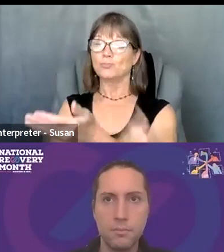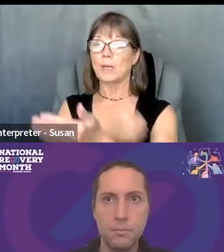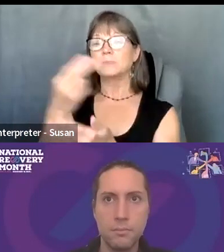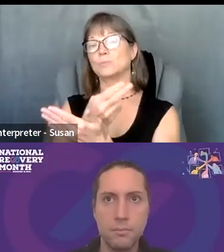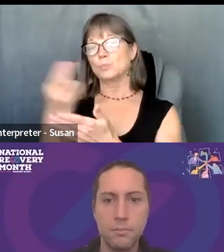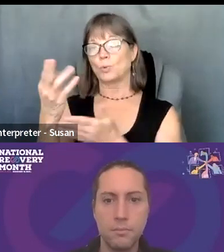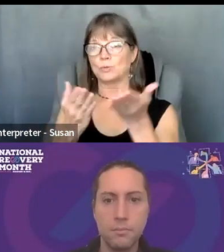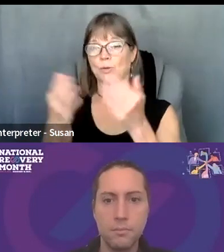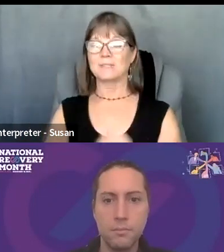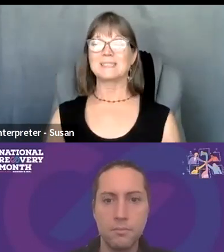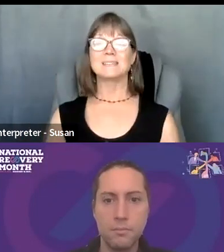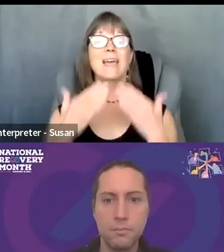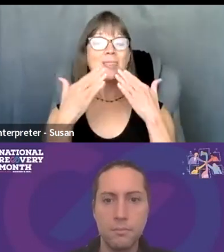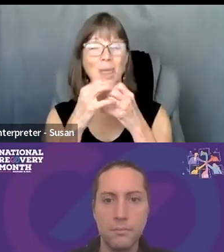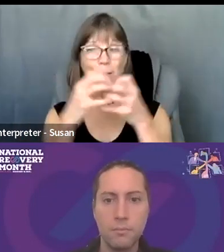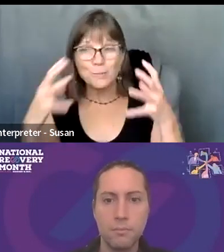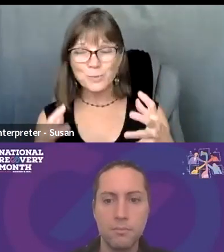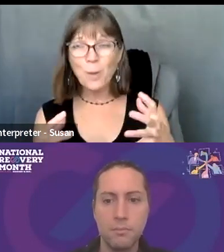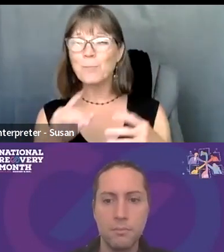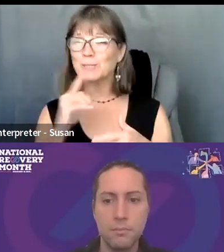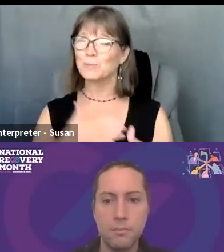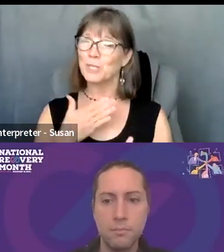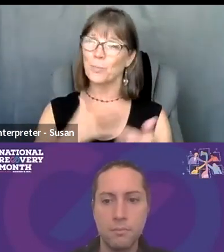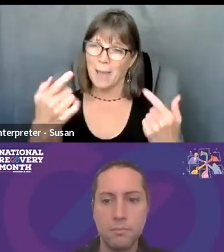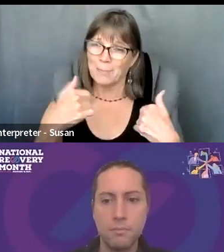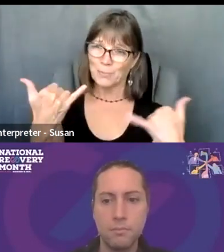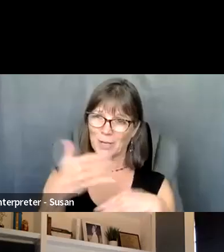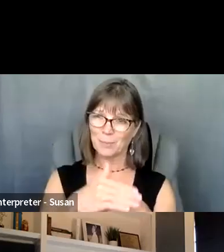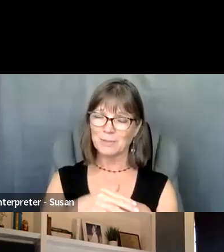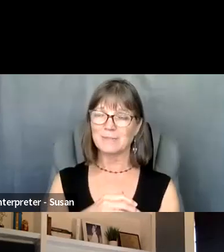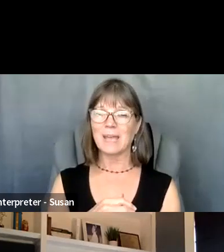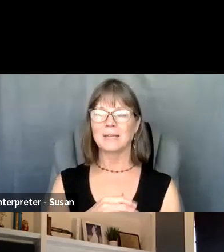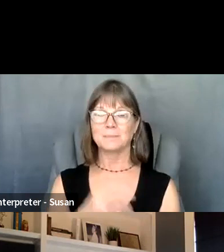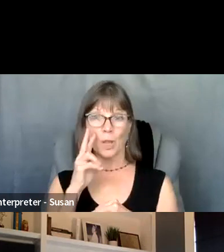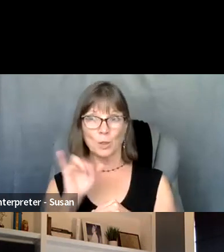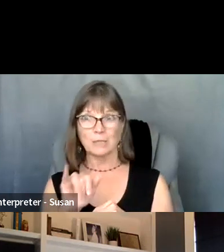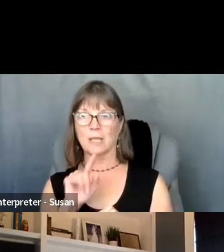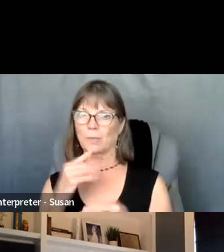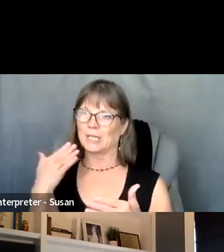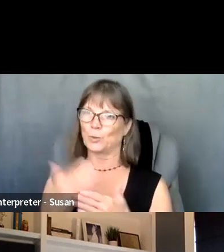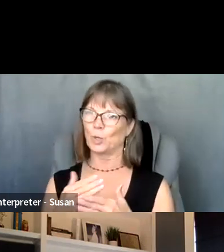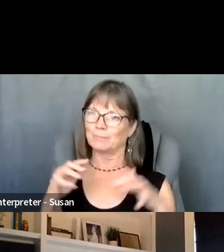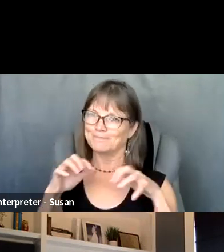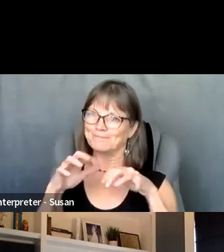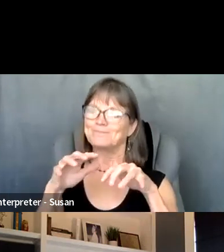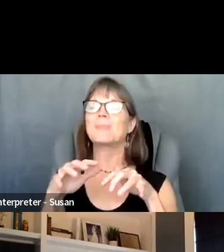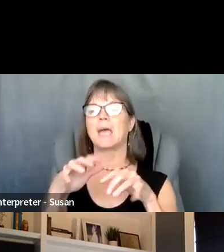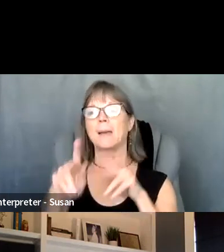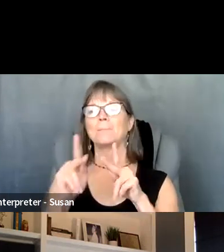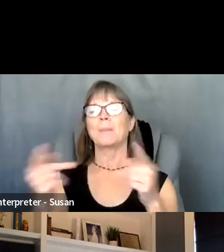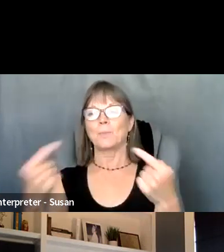Kelly Crosbie (she/her): Thank you so much, Media, and thanks everyone for coming today. Um! Looks like we have a really good turnout, and i'm really appreciative that folks are coming